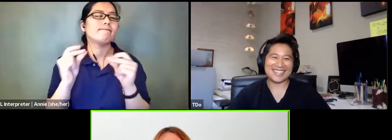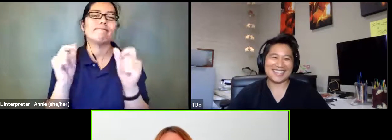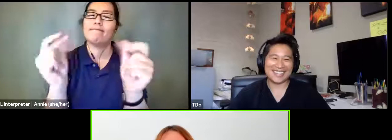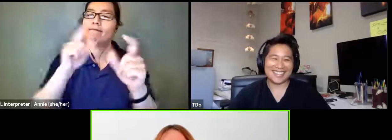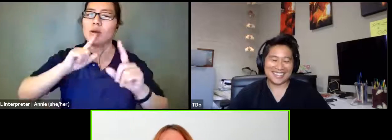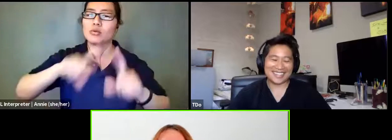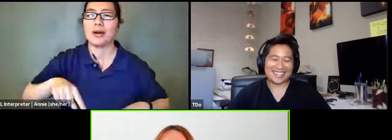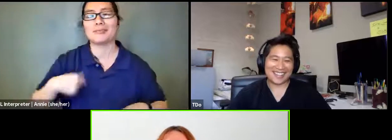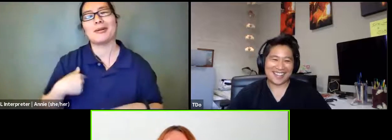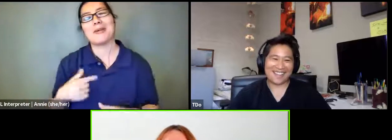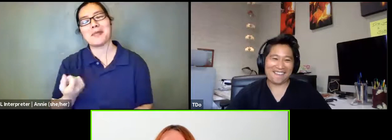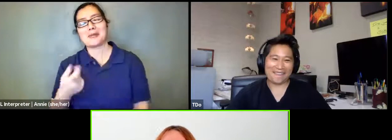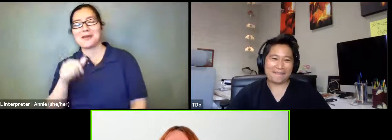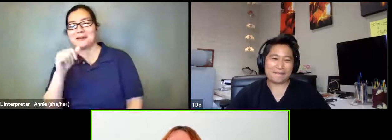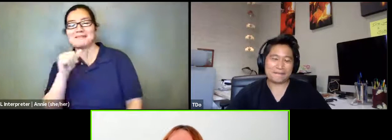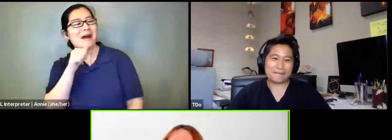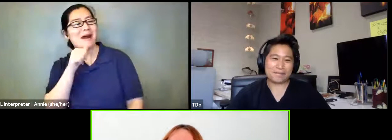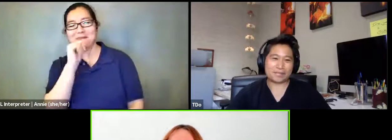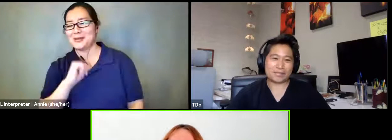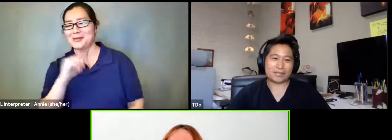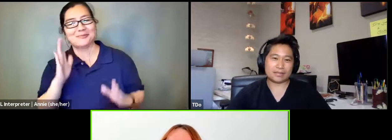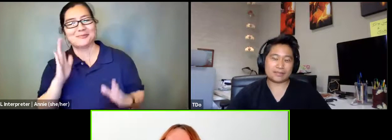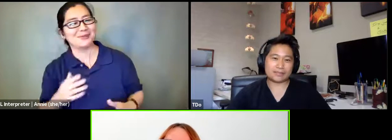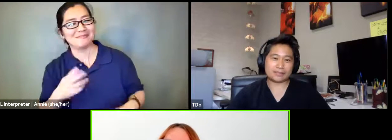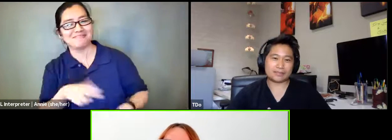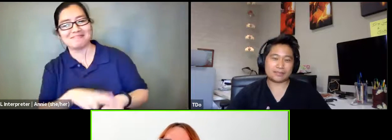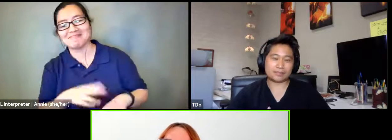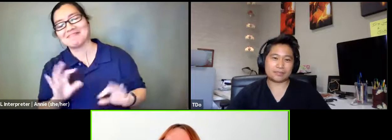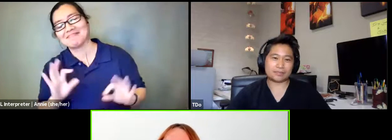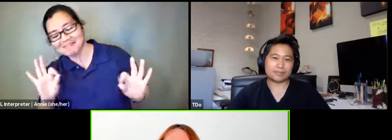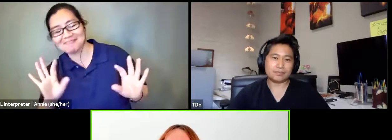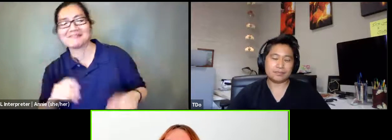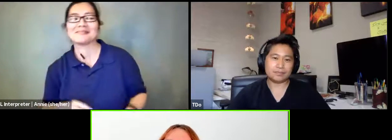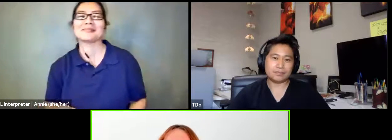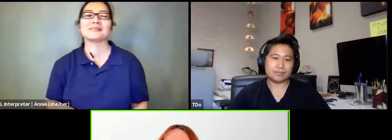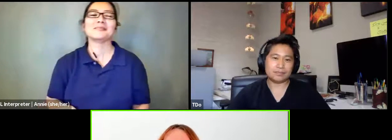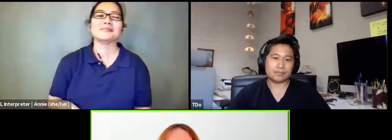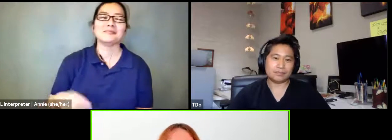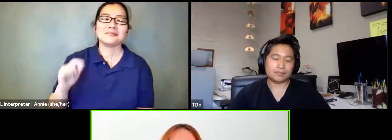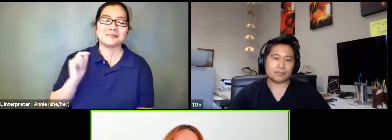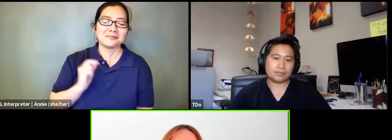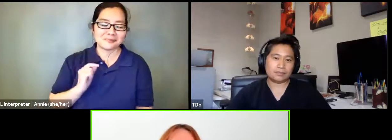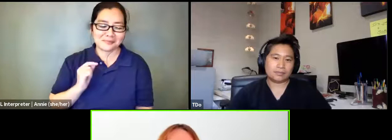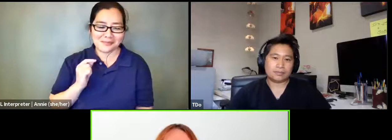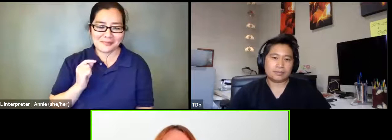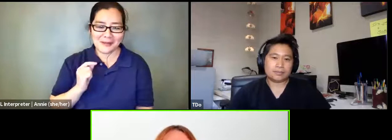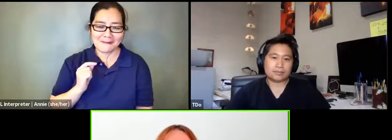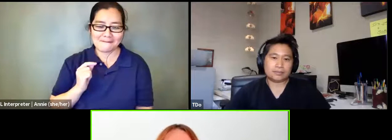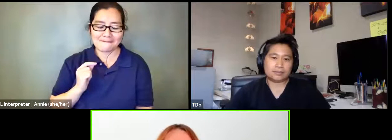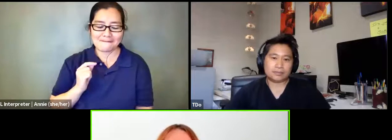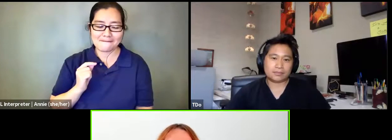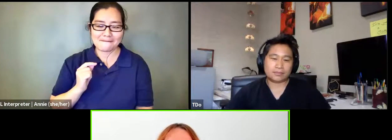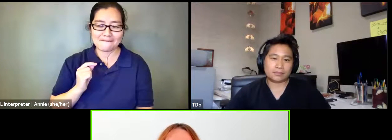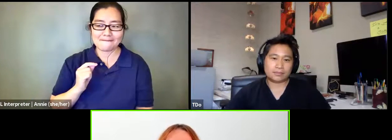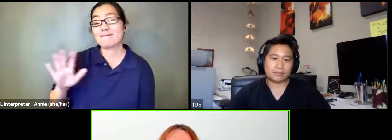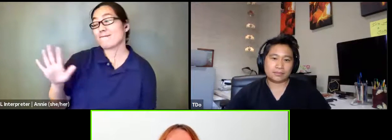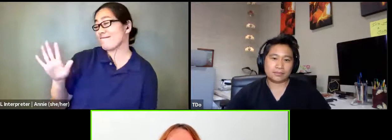Yeah, well, I mean I think you are not alone in being impatient and